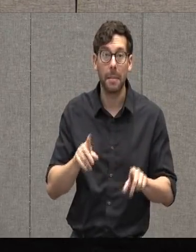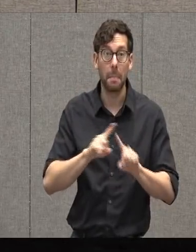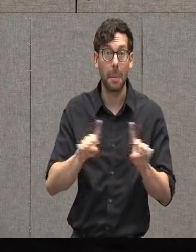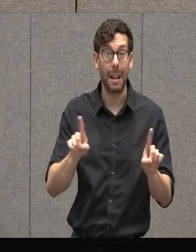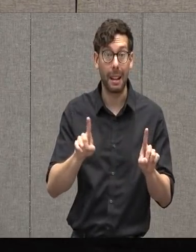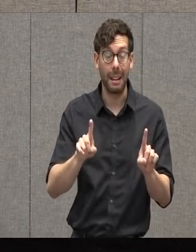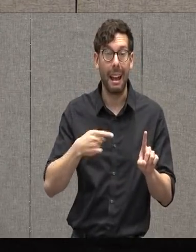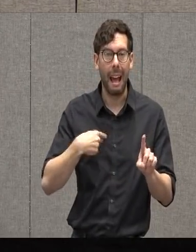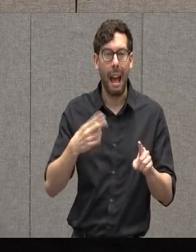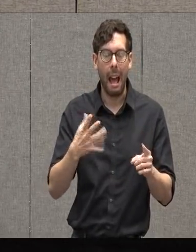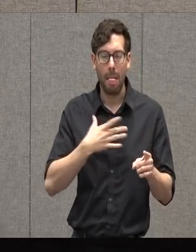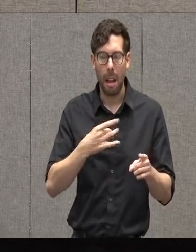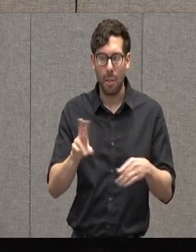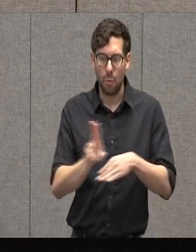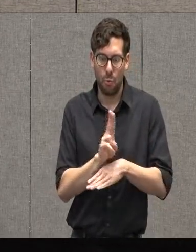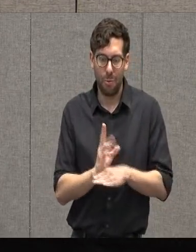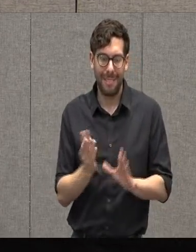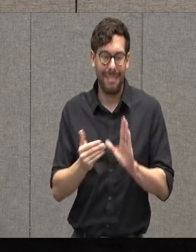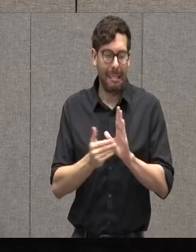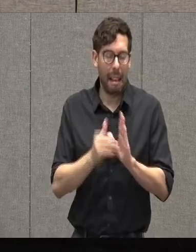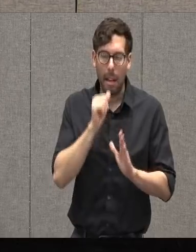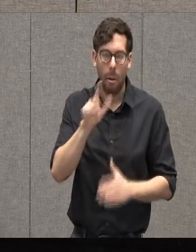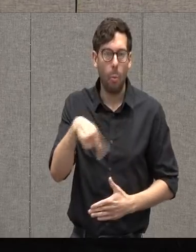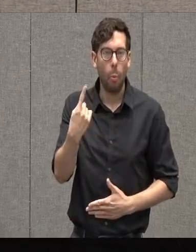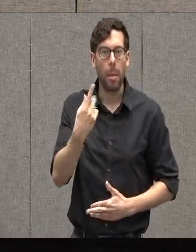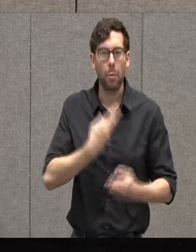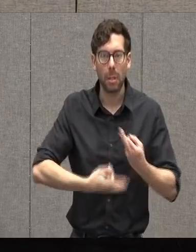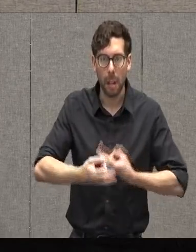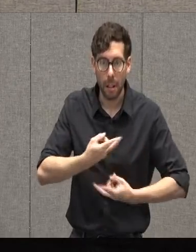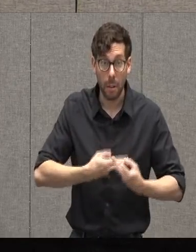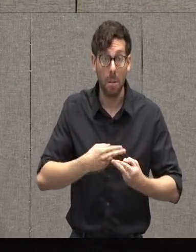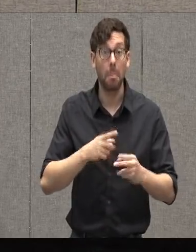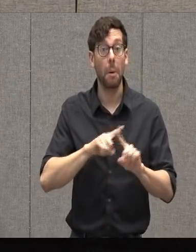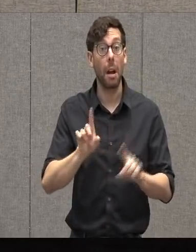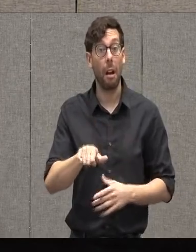You're right, other containers that have different sections would definitely work, definitely.